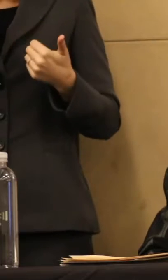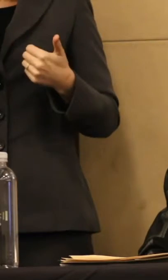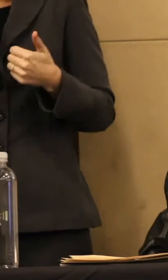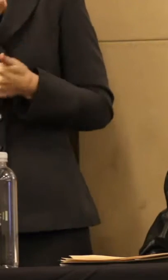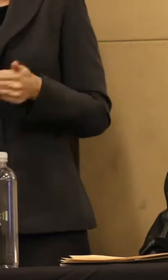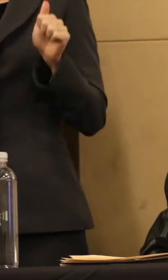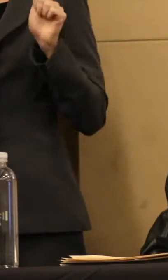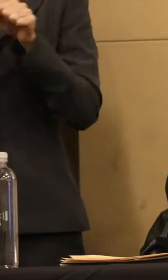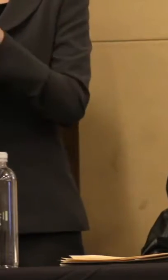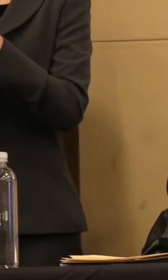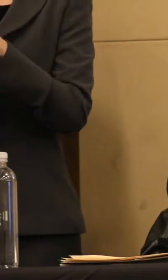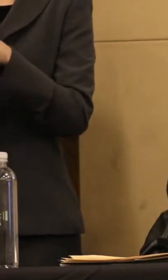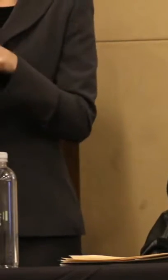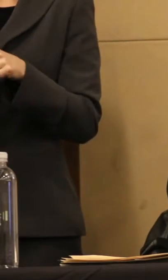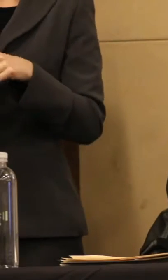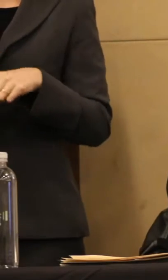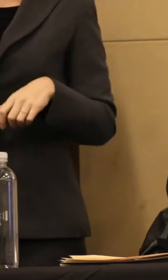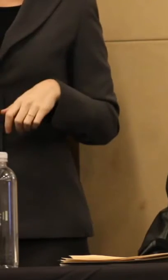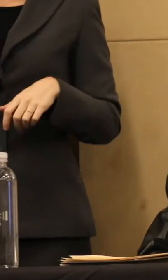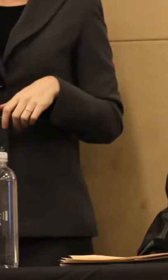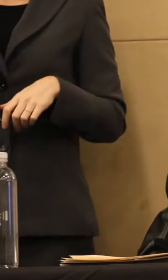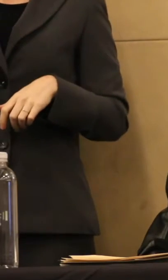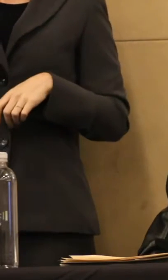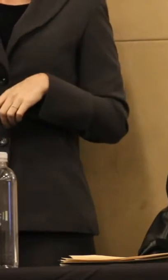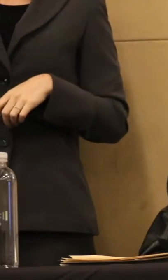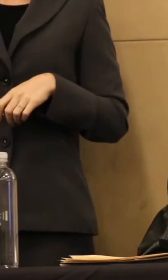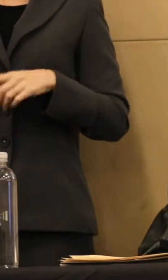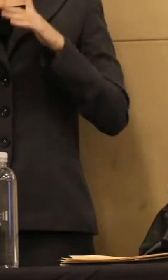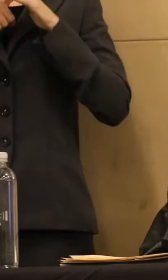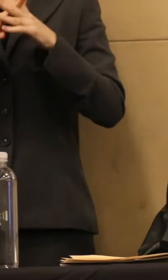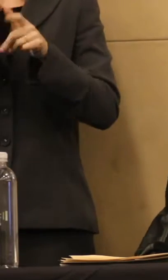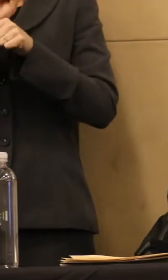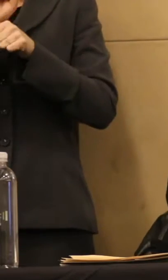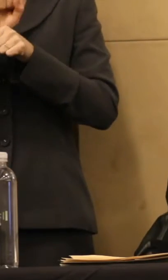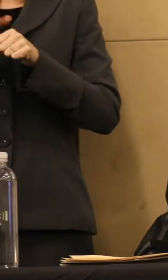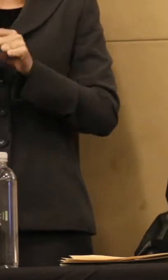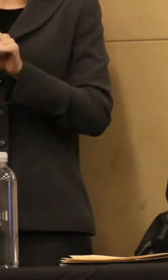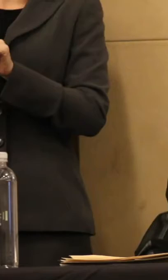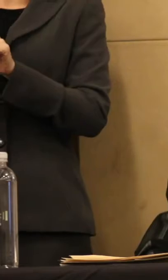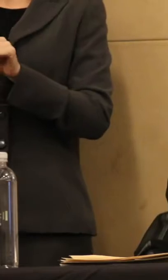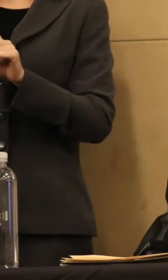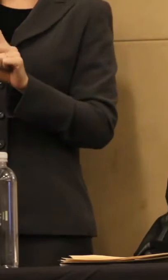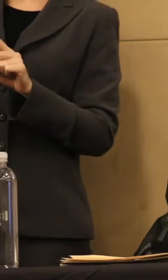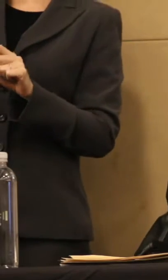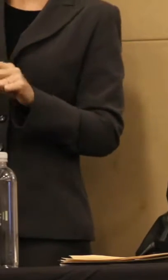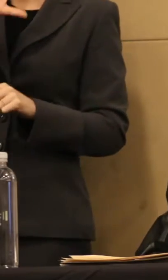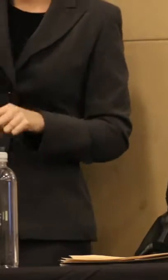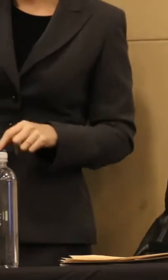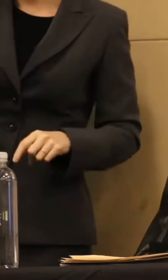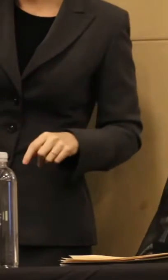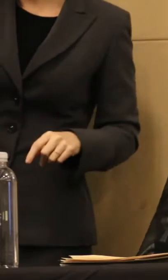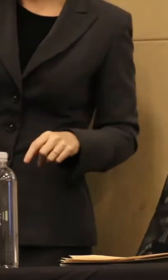When somebody starts a job who has a disability, well actually even if you don't have a disability,